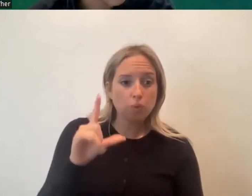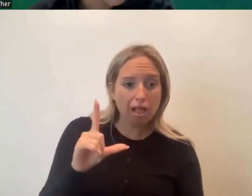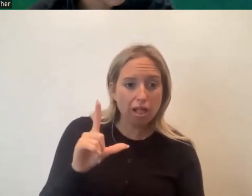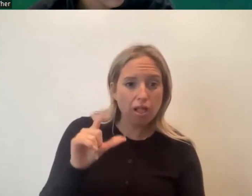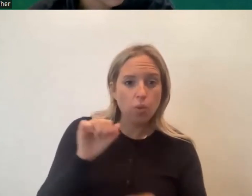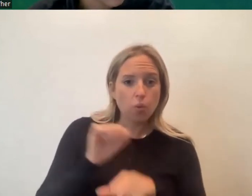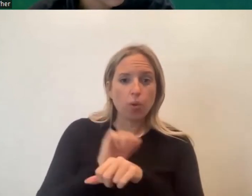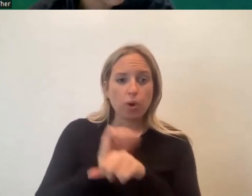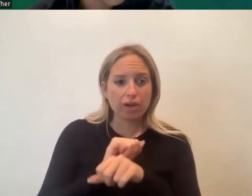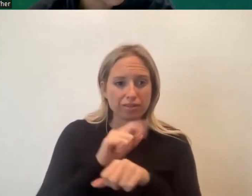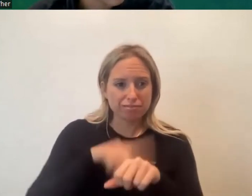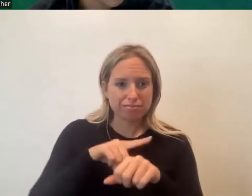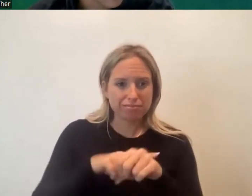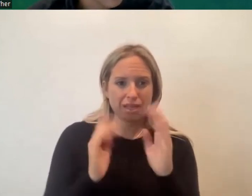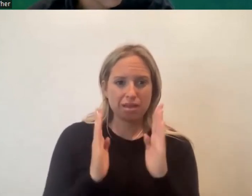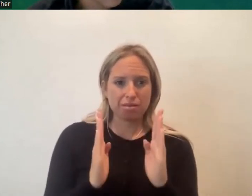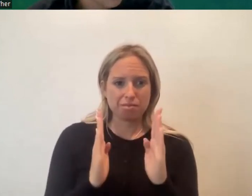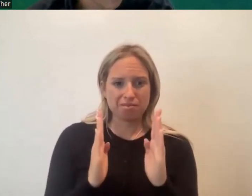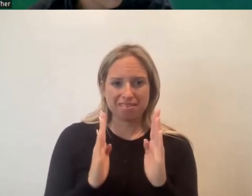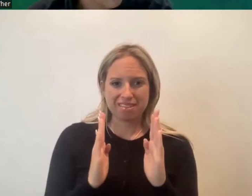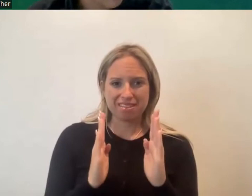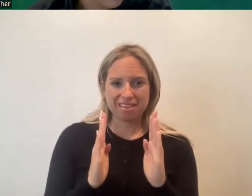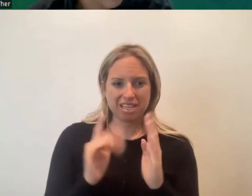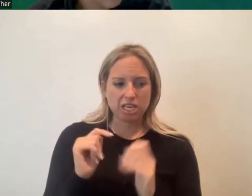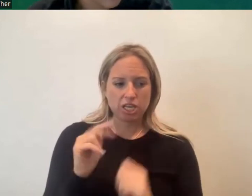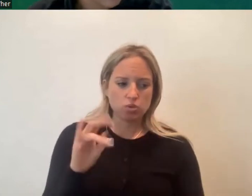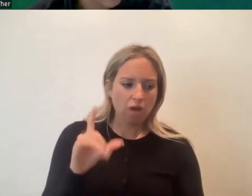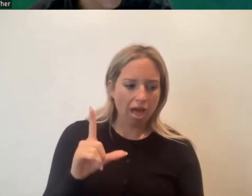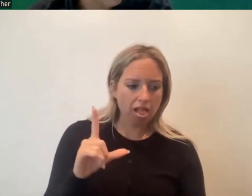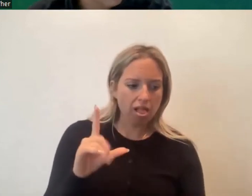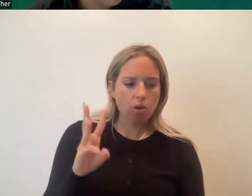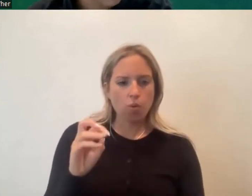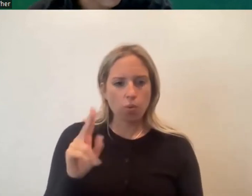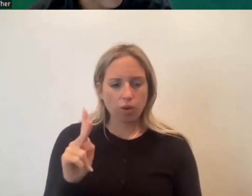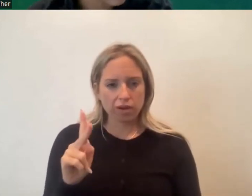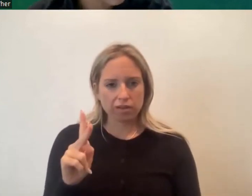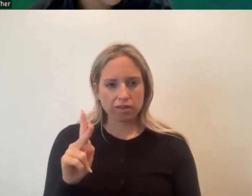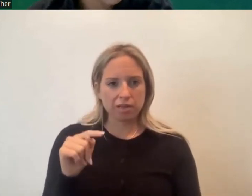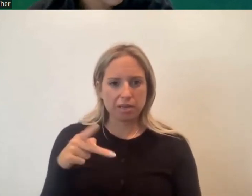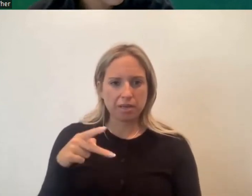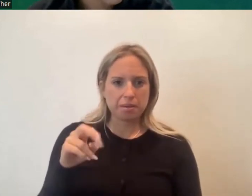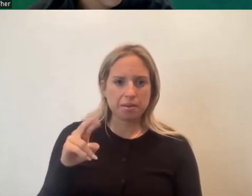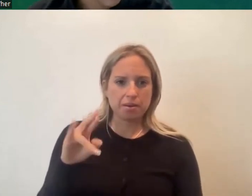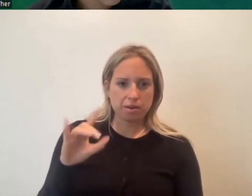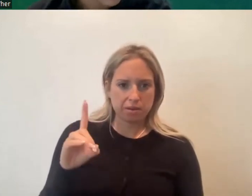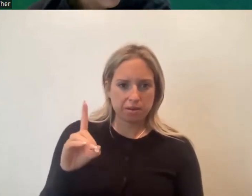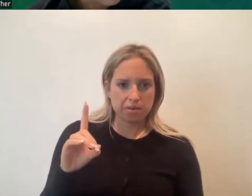Security? I do think there's a search thing as a trial work period and do either of you know anything about it?